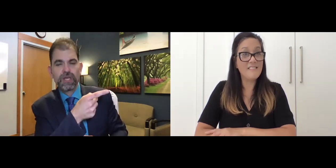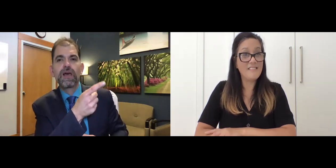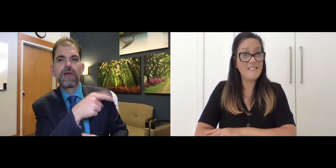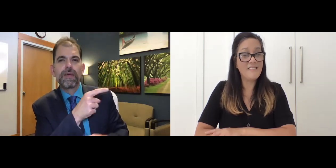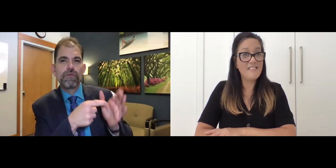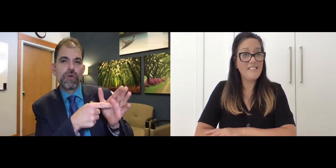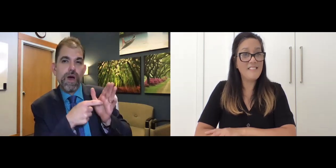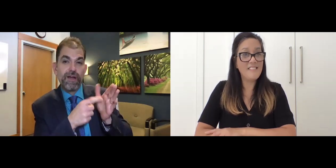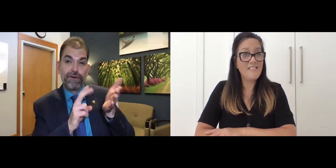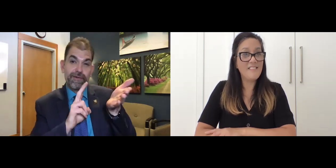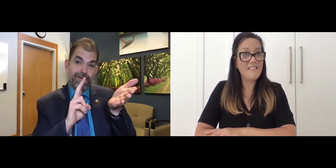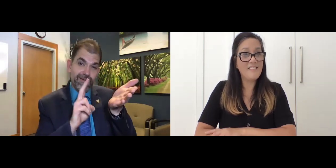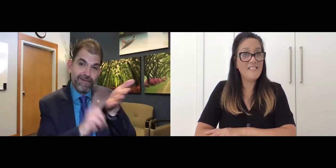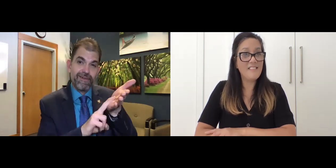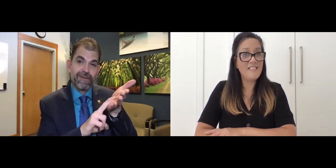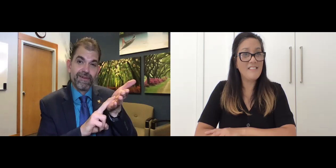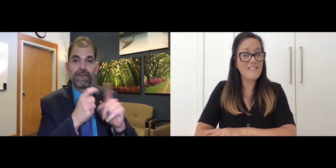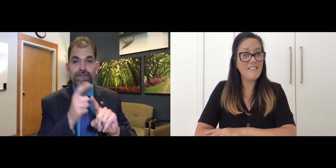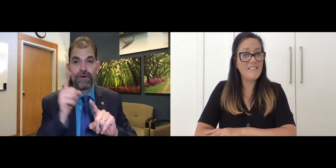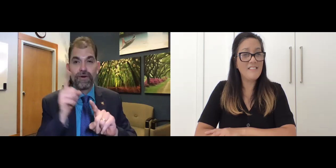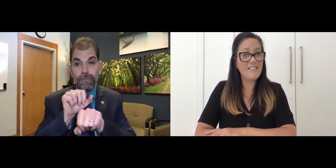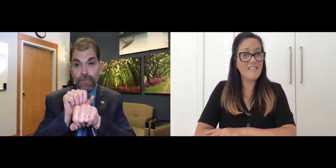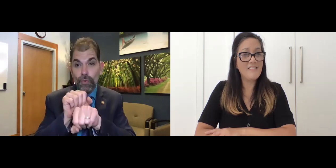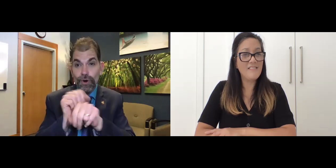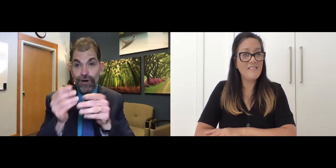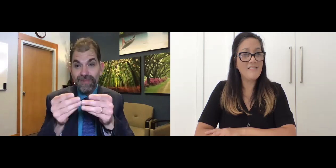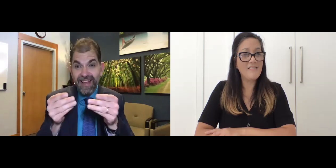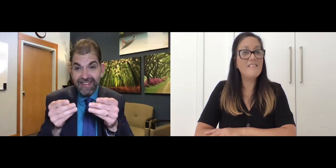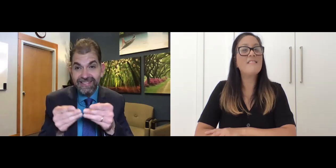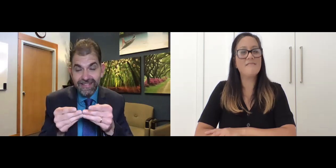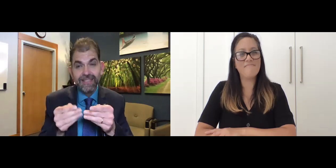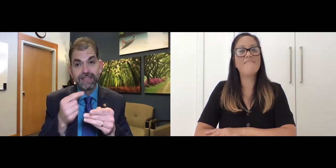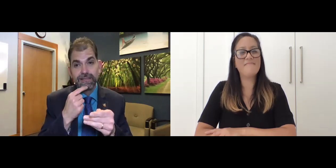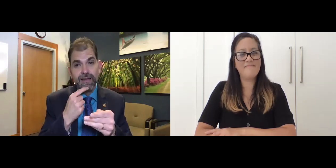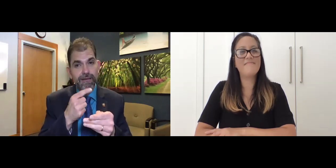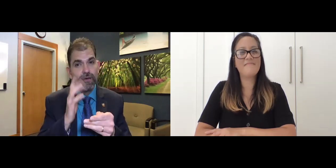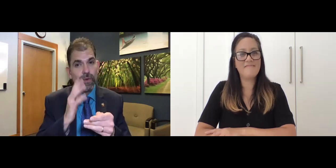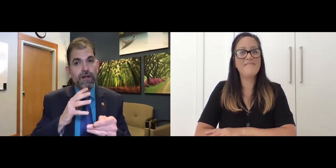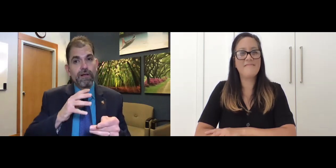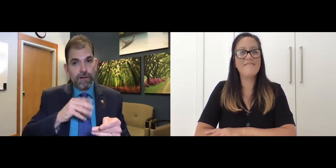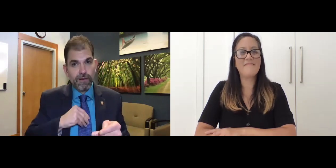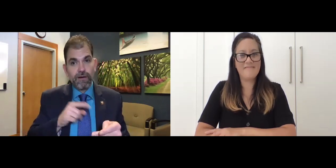a dog has to be basically signed off on or